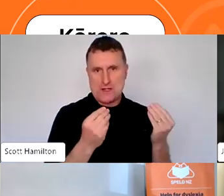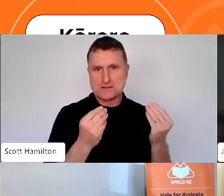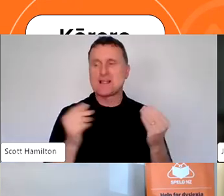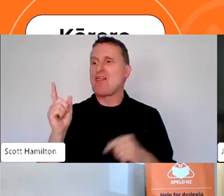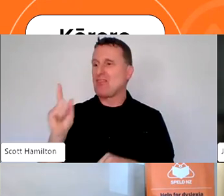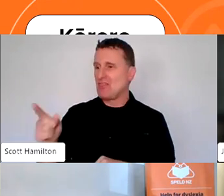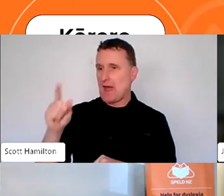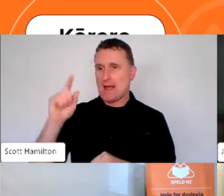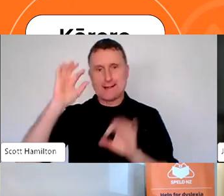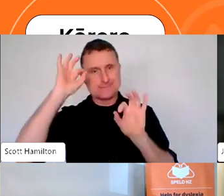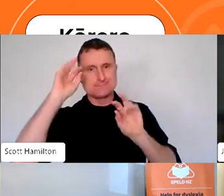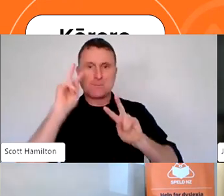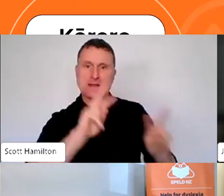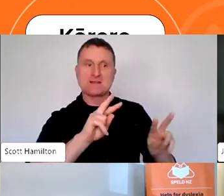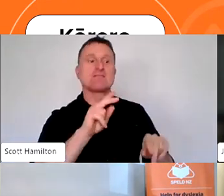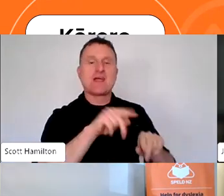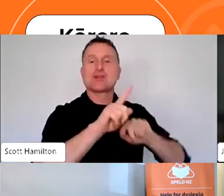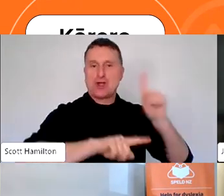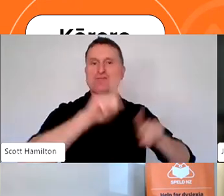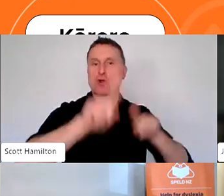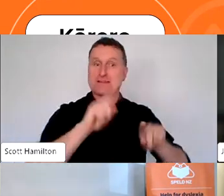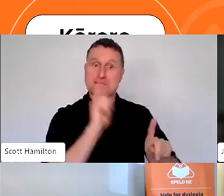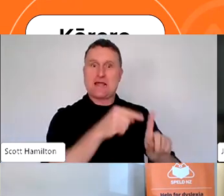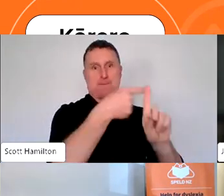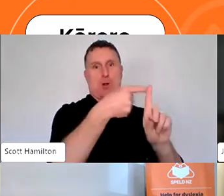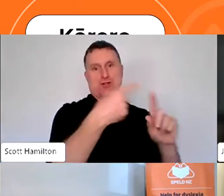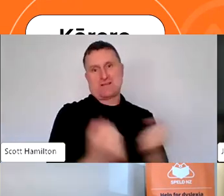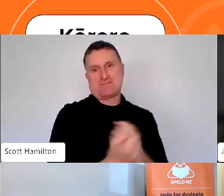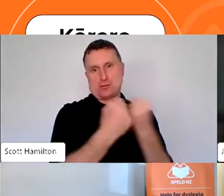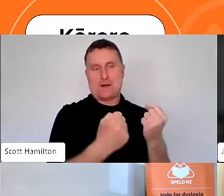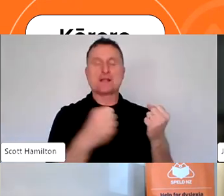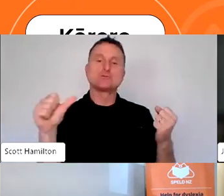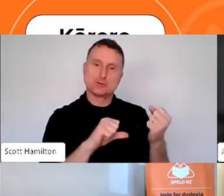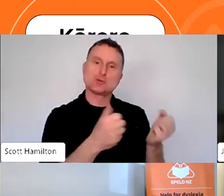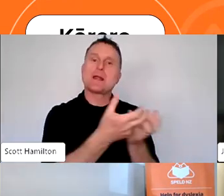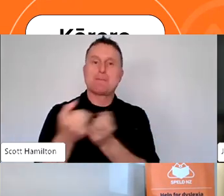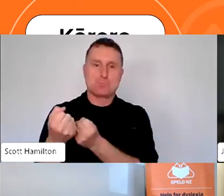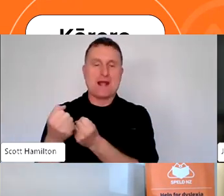solve, but a strength to embrace. We hear in our cluster from schools